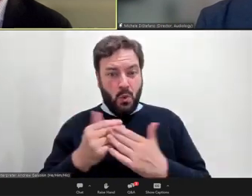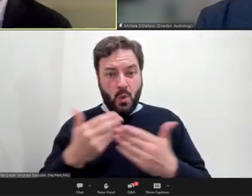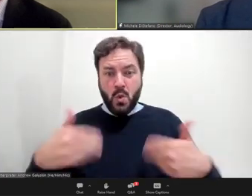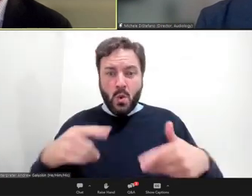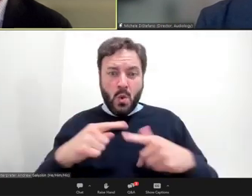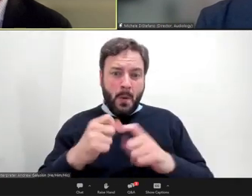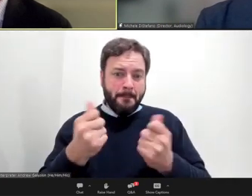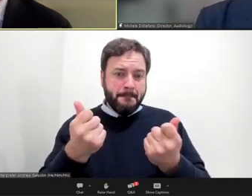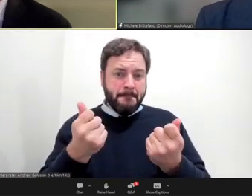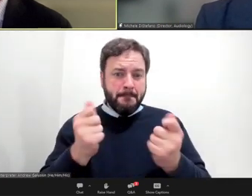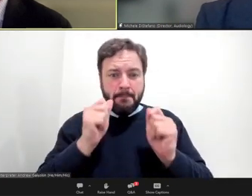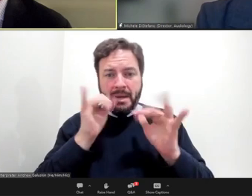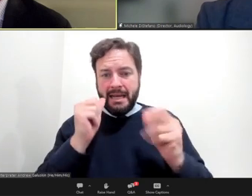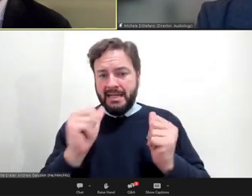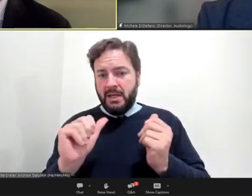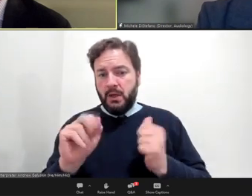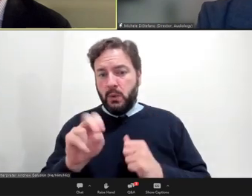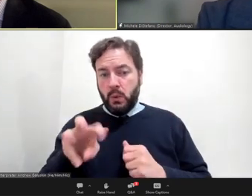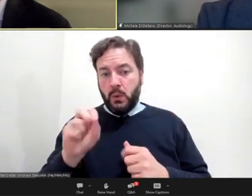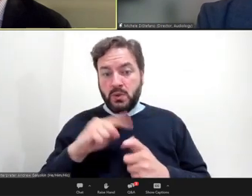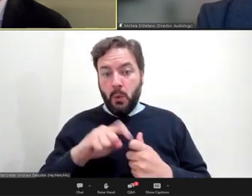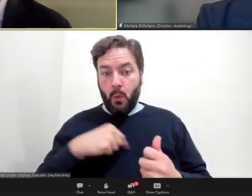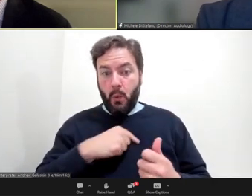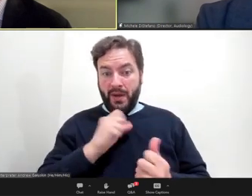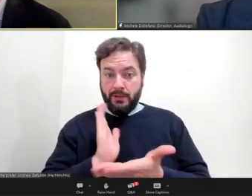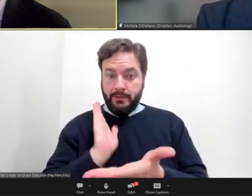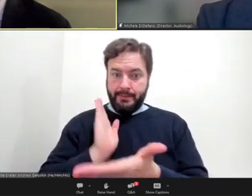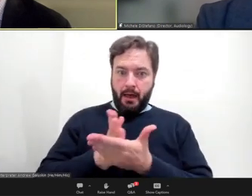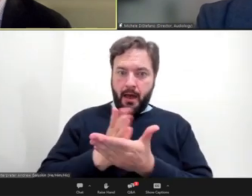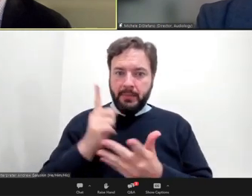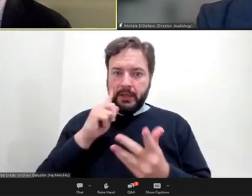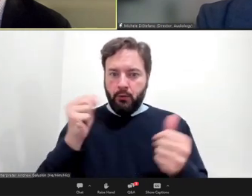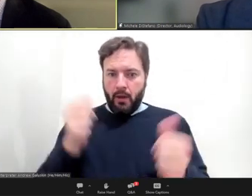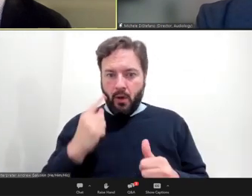first identified. That we could actually stop progression of hearing loss in those kids.